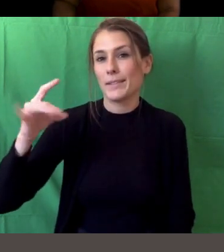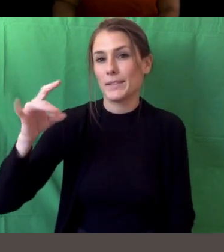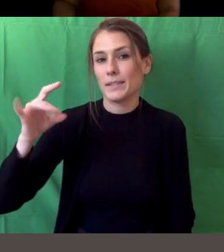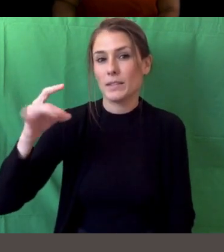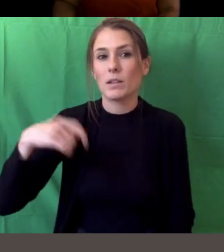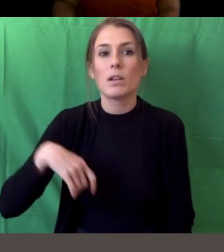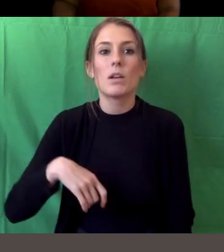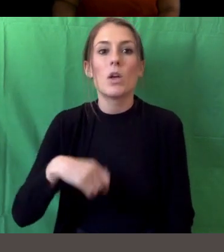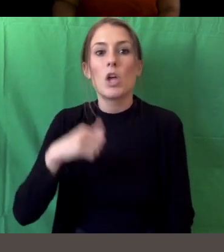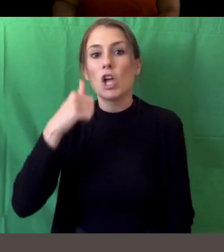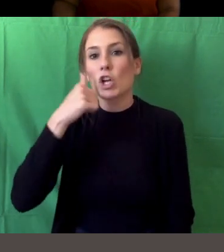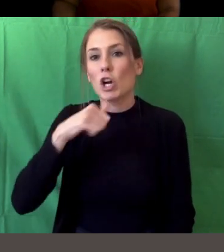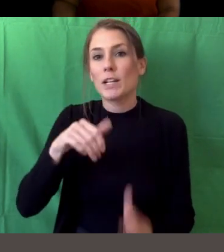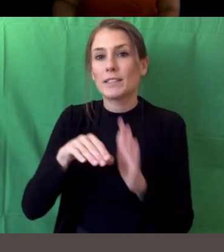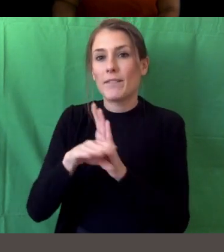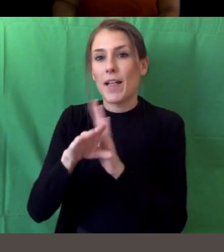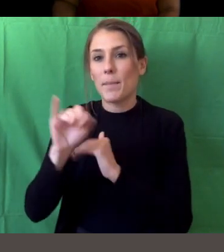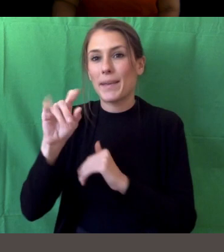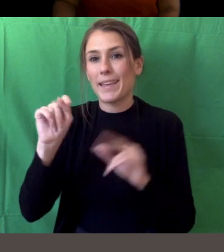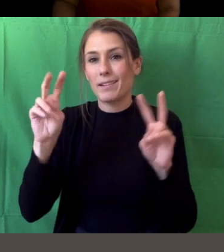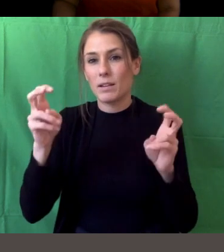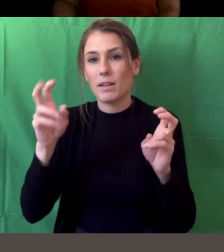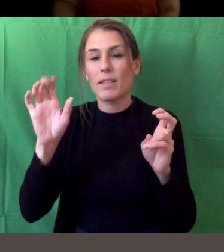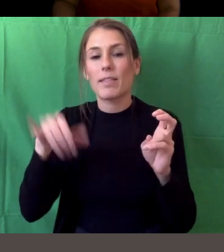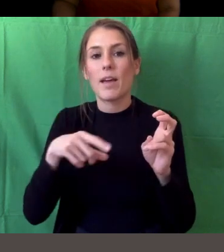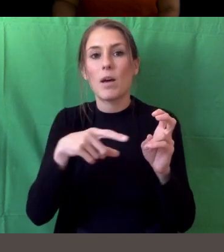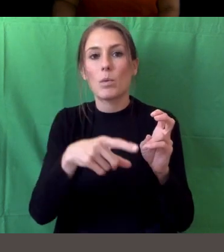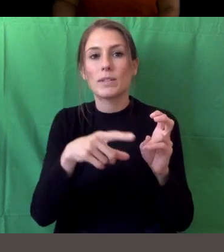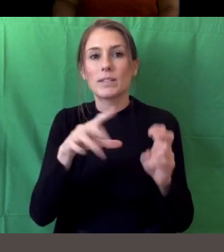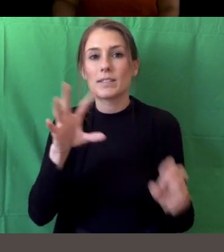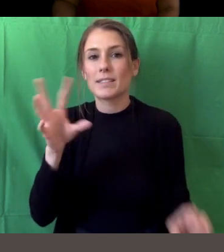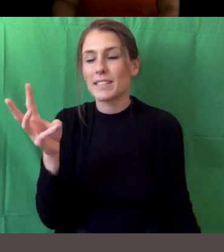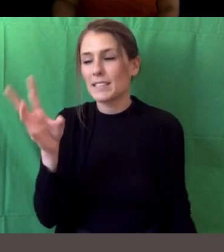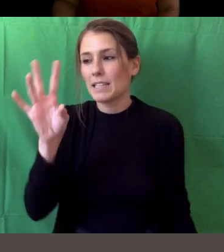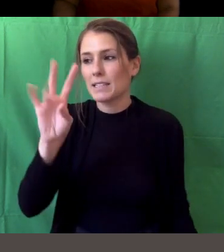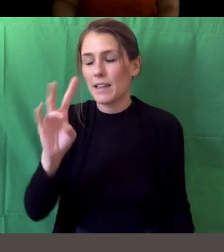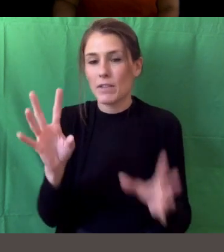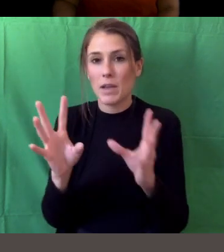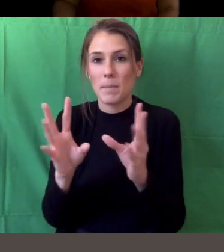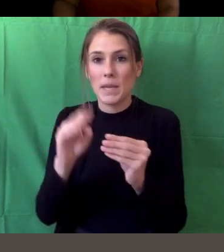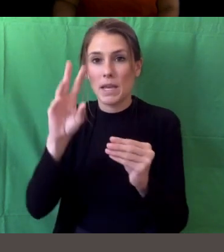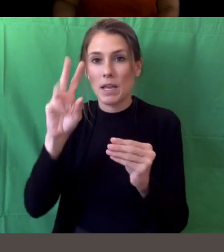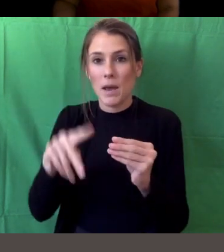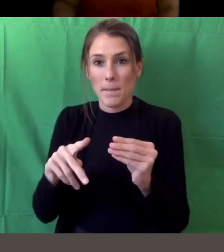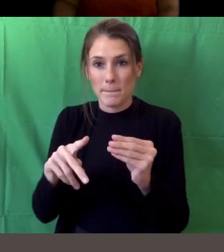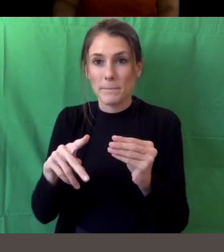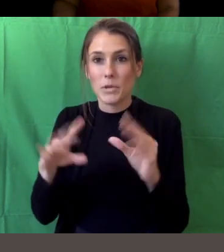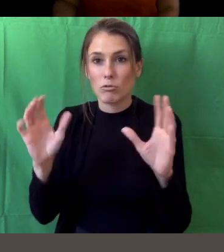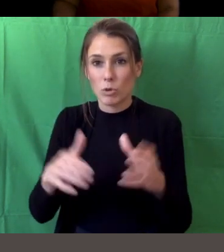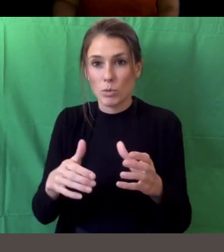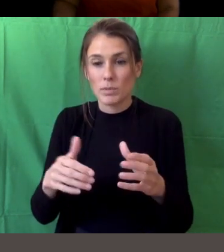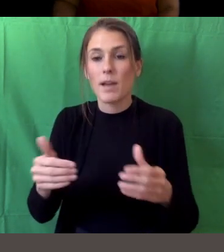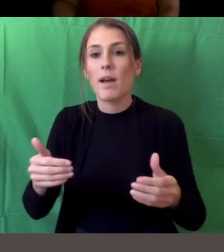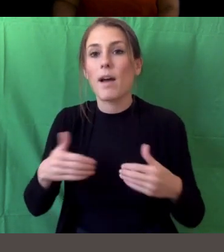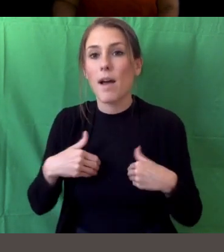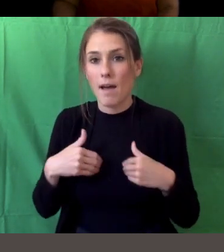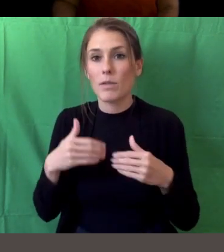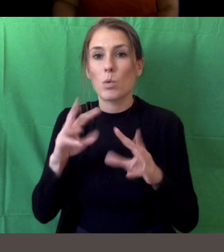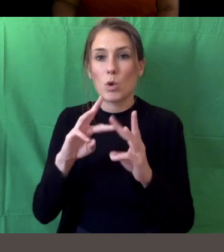Back in 2018, Girl Develop It was at the time 67 meetup groups where they had workshops